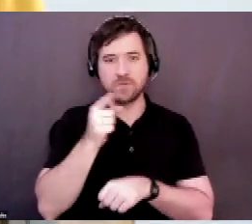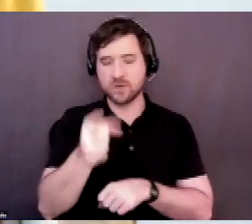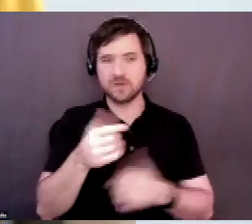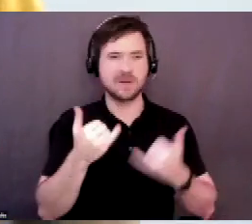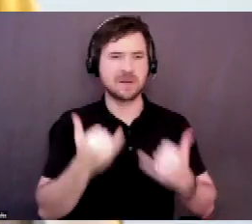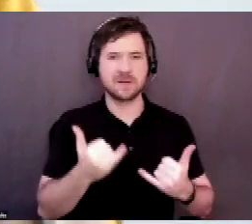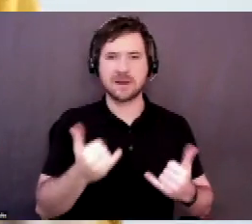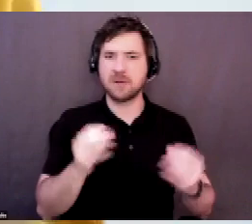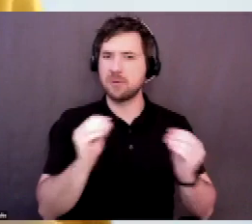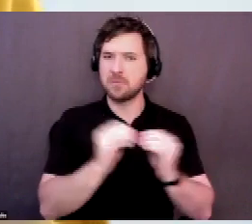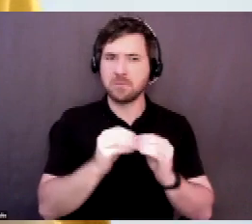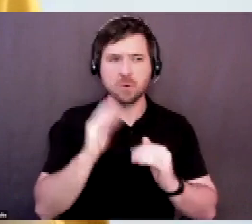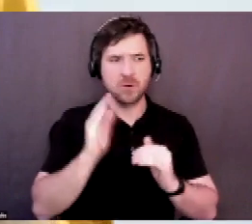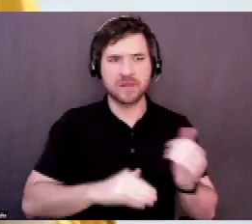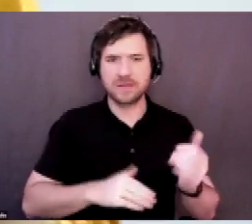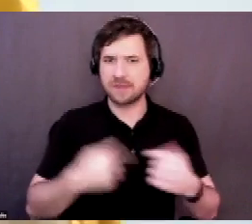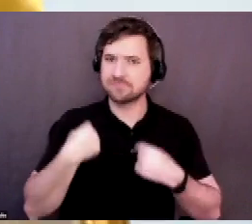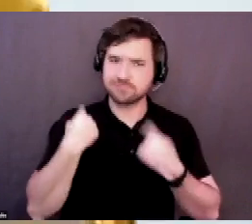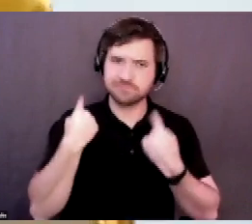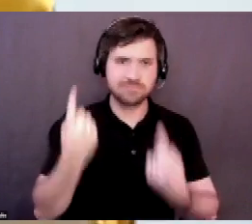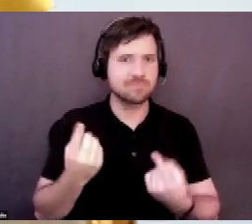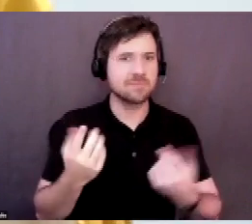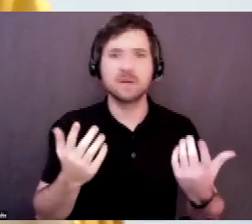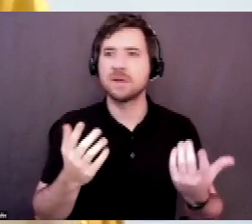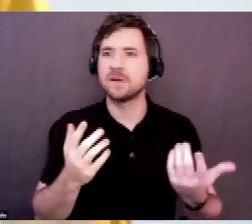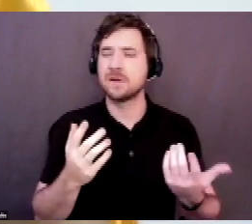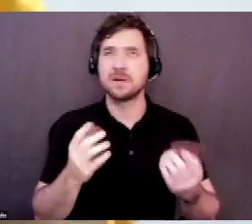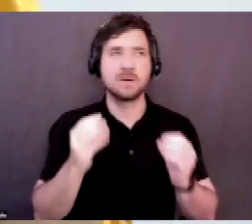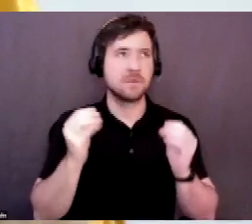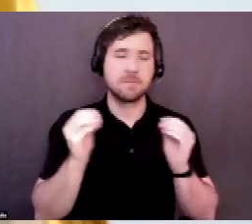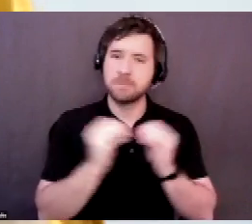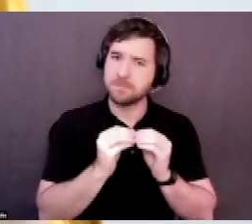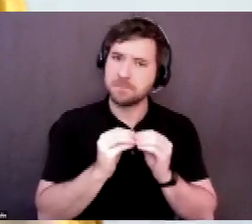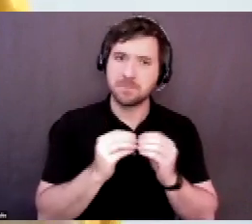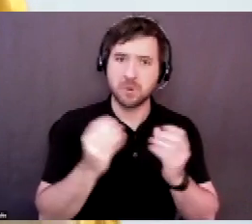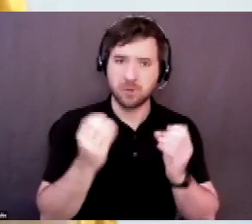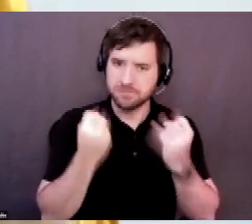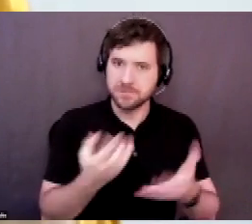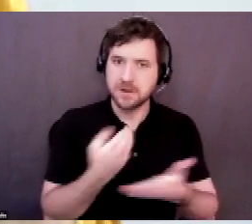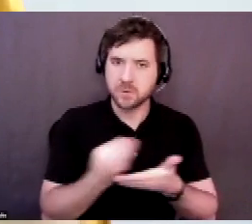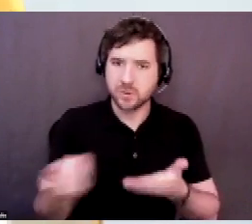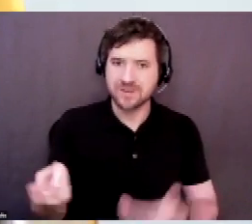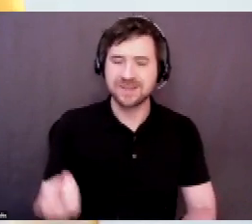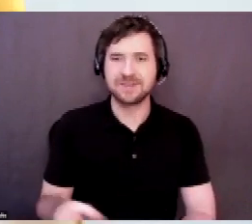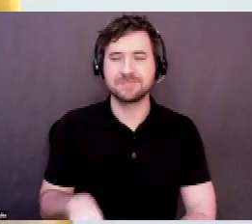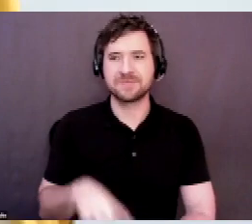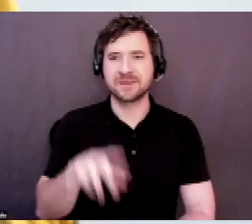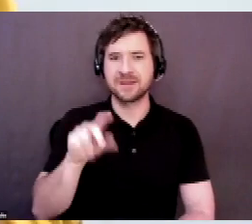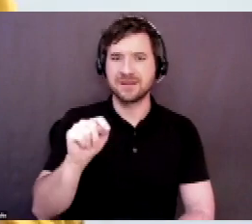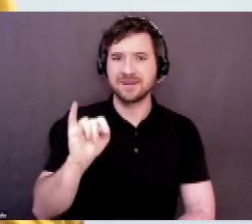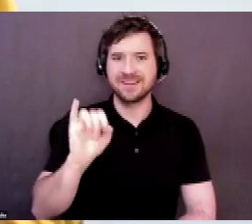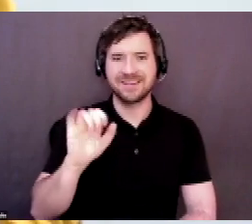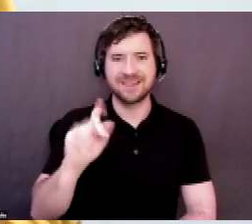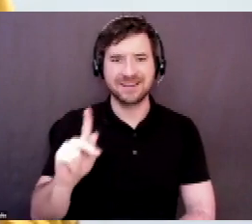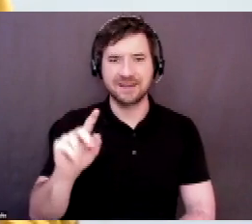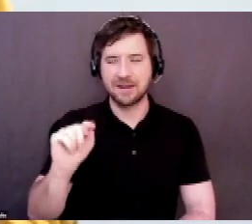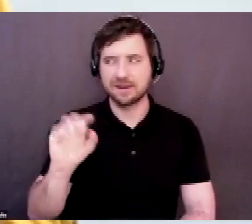there are so many resources and video Tiktoking though I'm not on Tiktok, but people just kind of sharing their best practices,